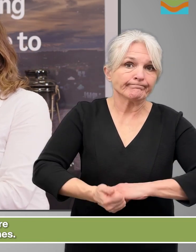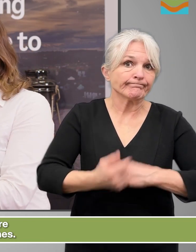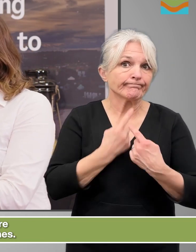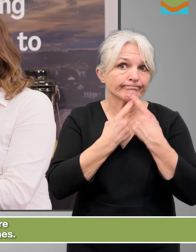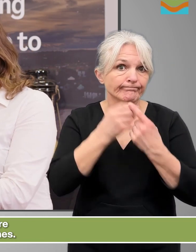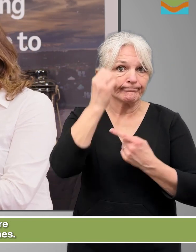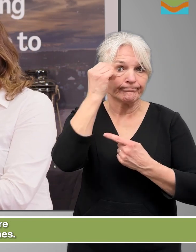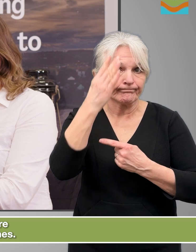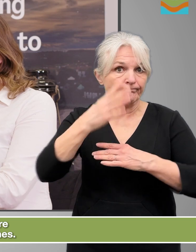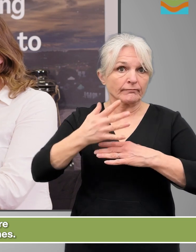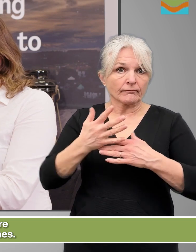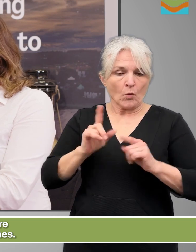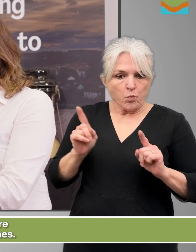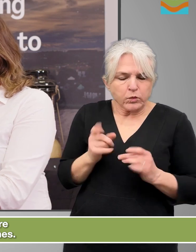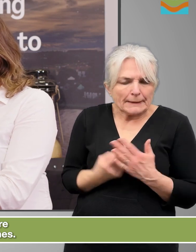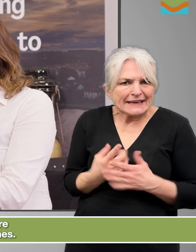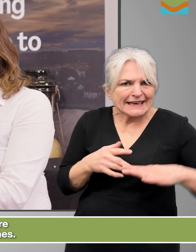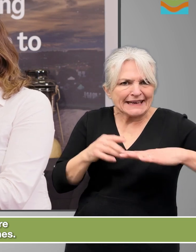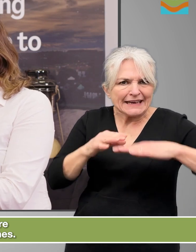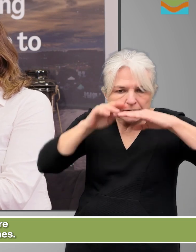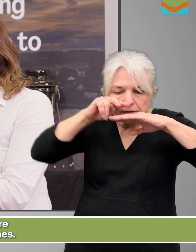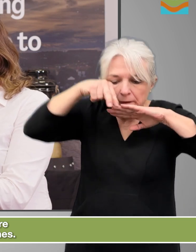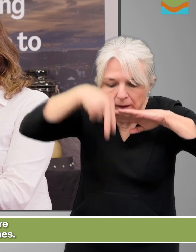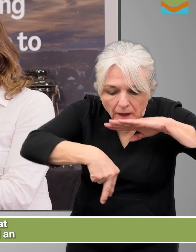energy centre and they are running geothermal schemes.